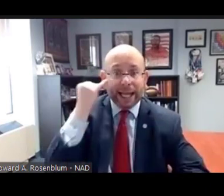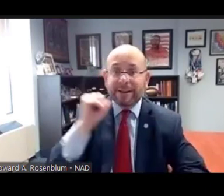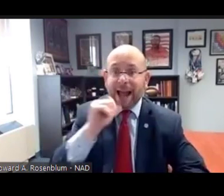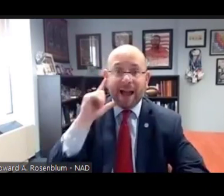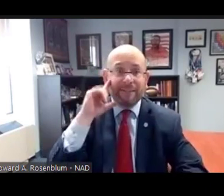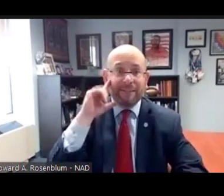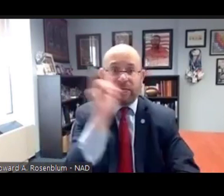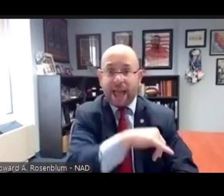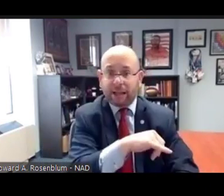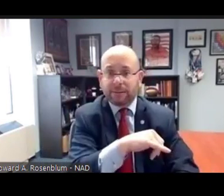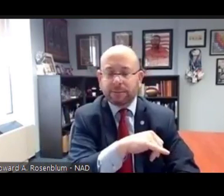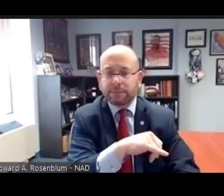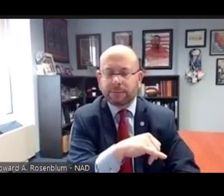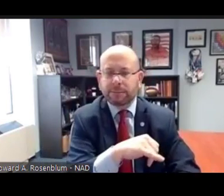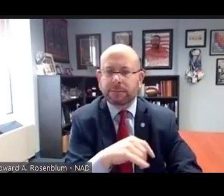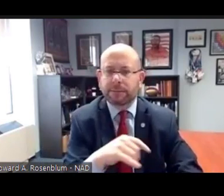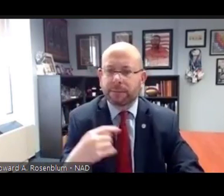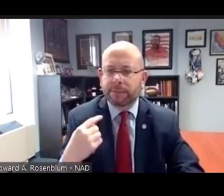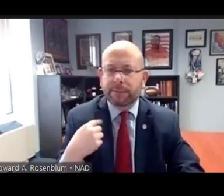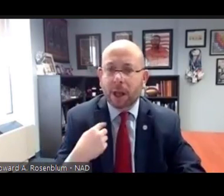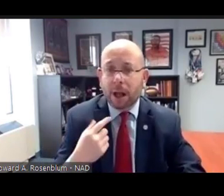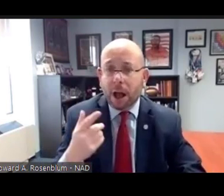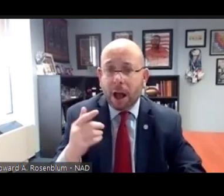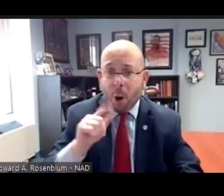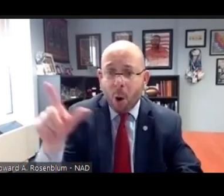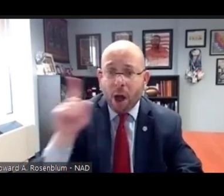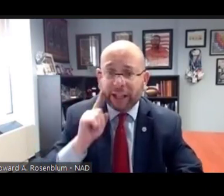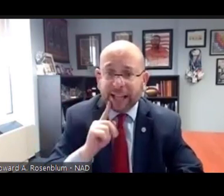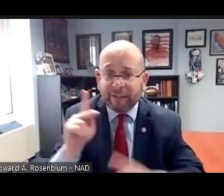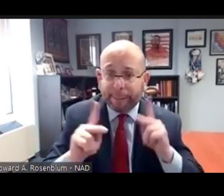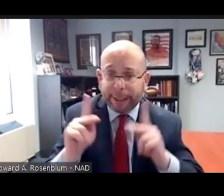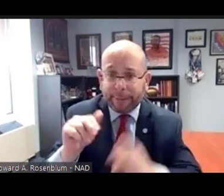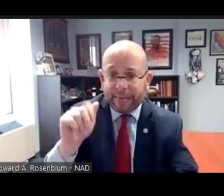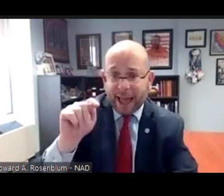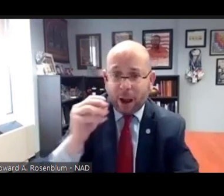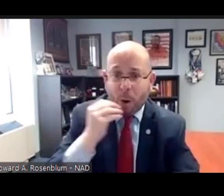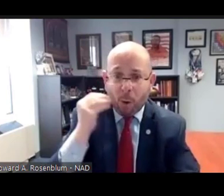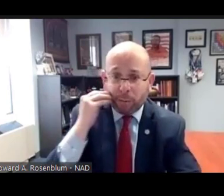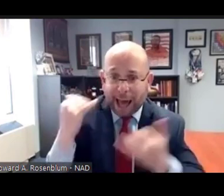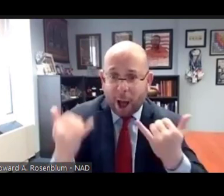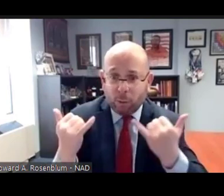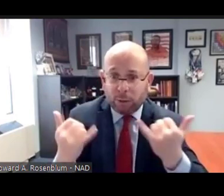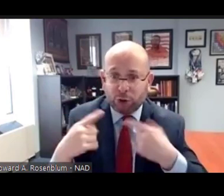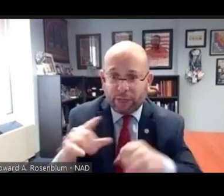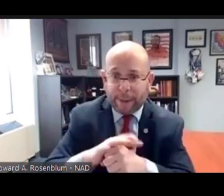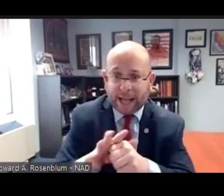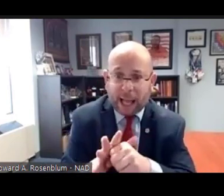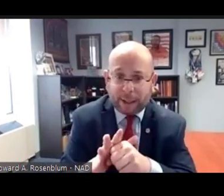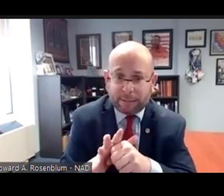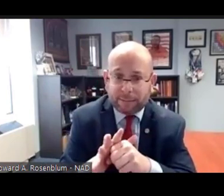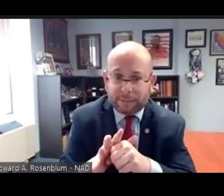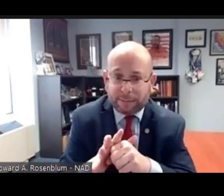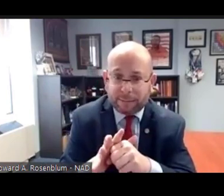And at this stage, were it not for Netflix, all of the Deaf people